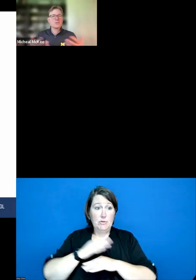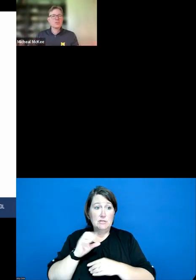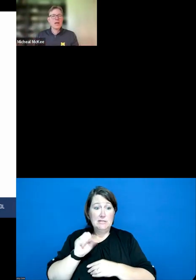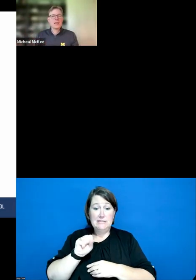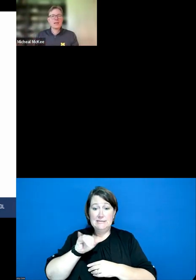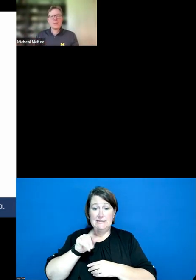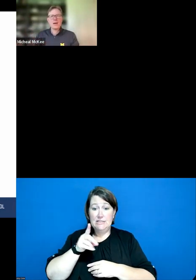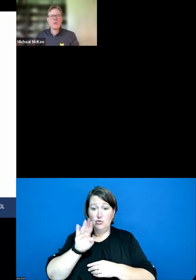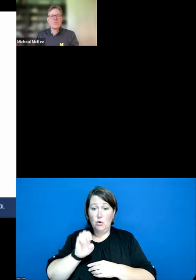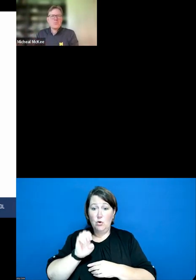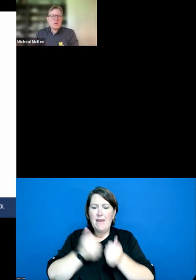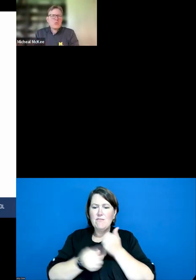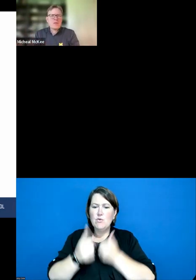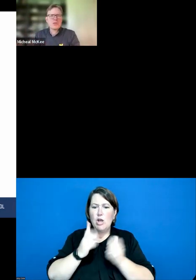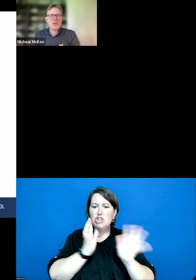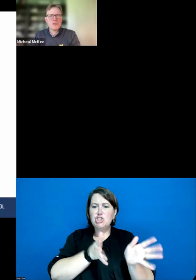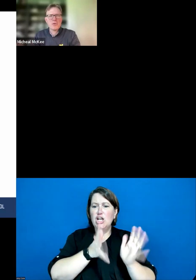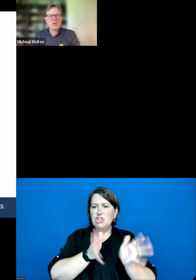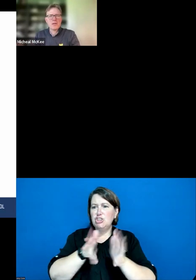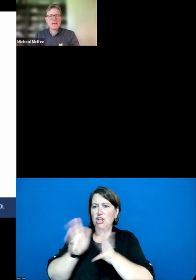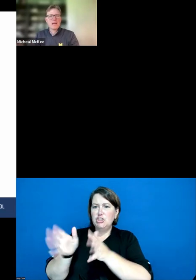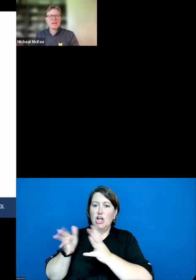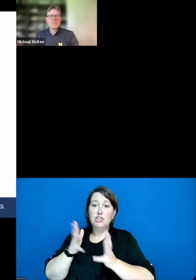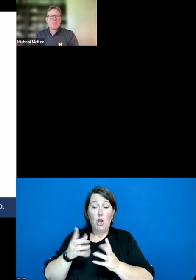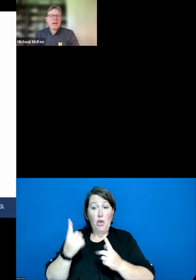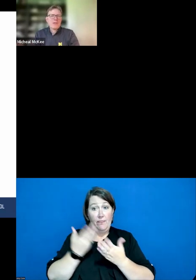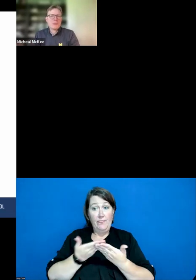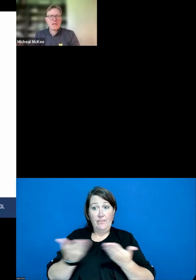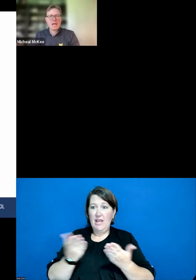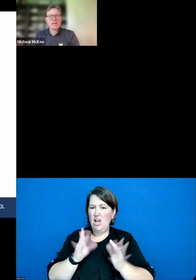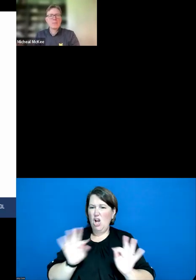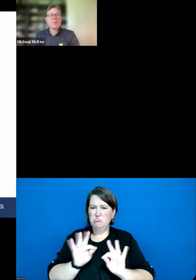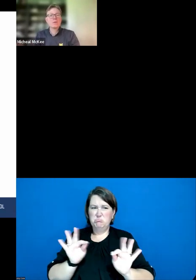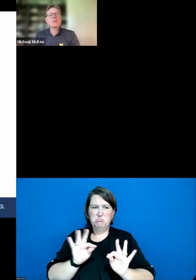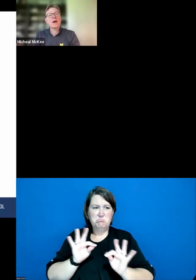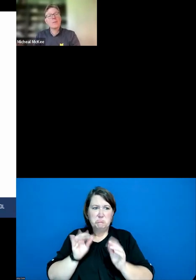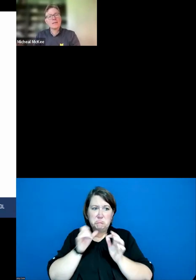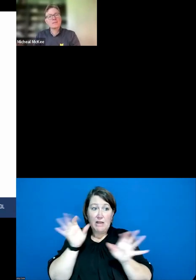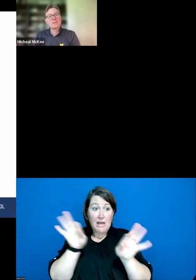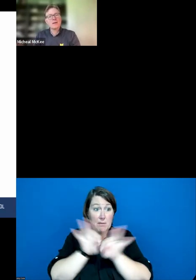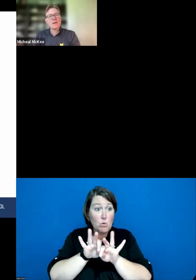chatting about what you think are really kind of minor, not important topics.